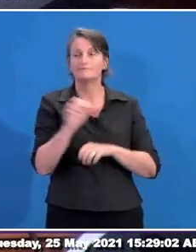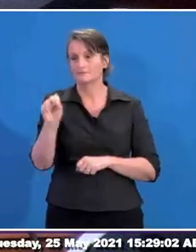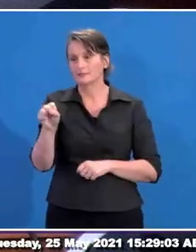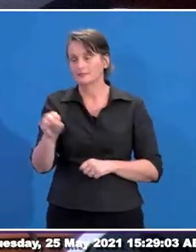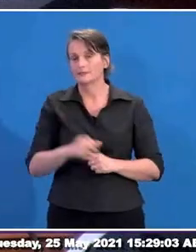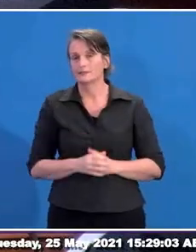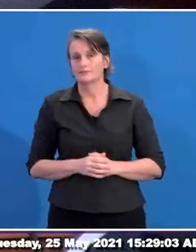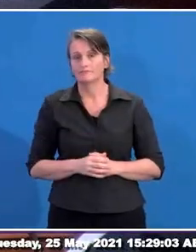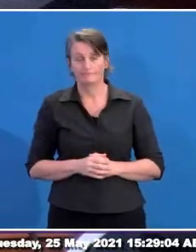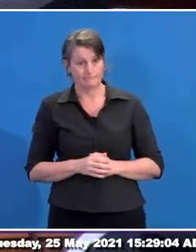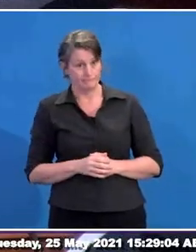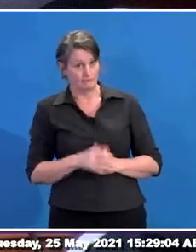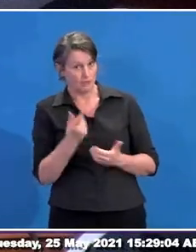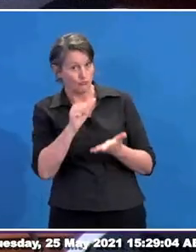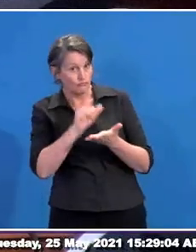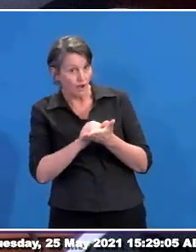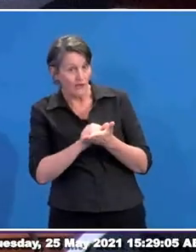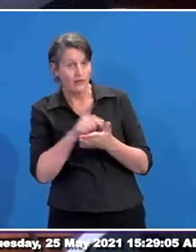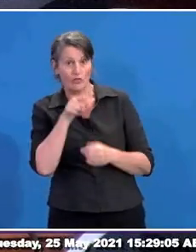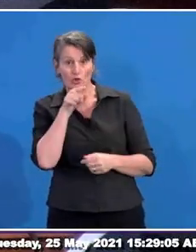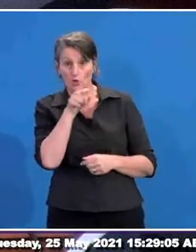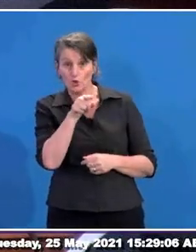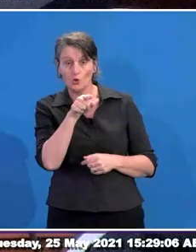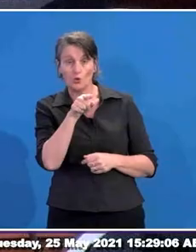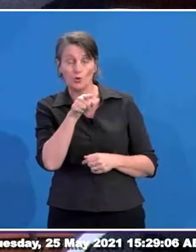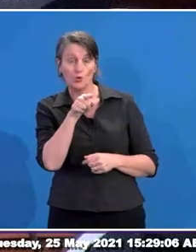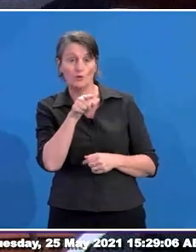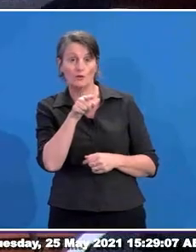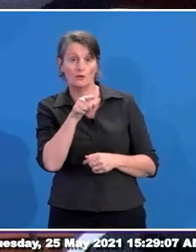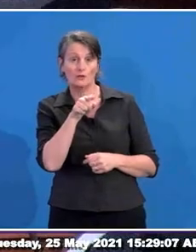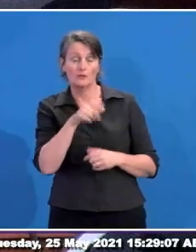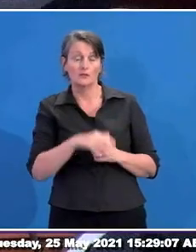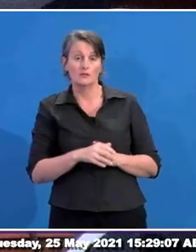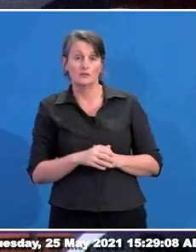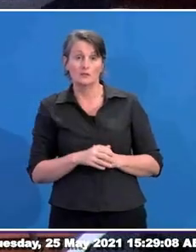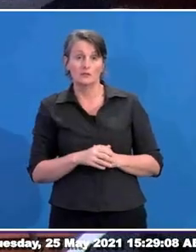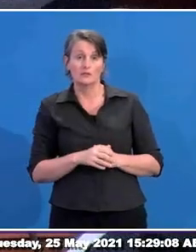Is it the case that you were asked --- after you had prepared the first